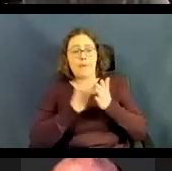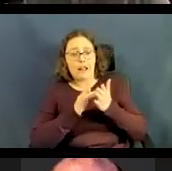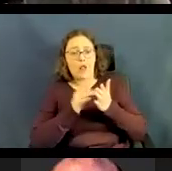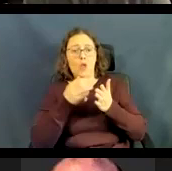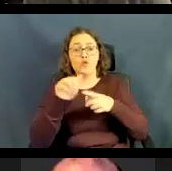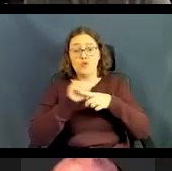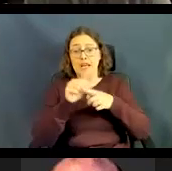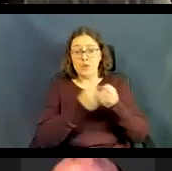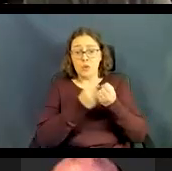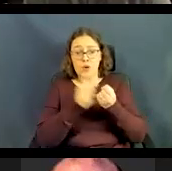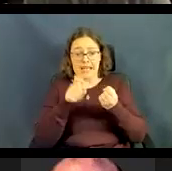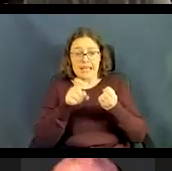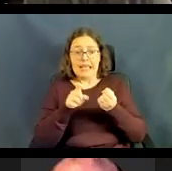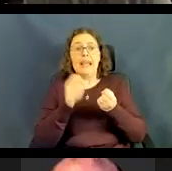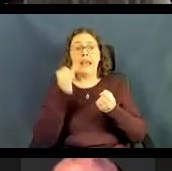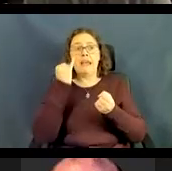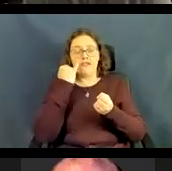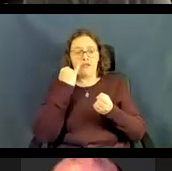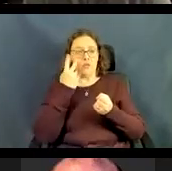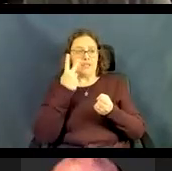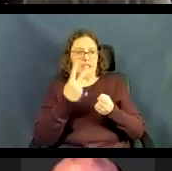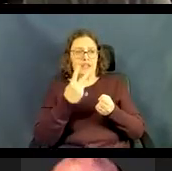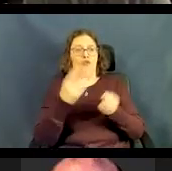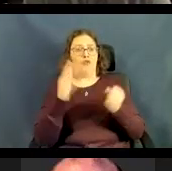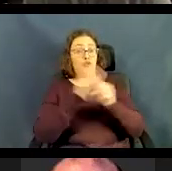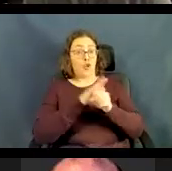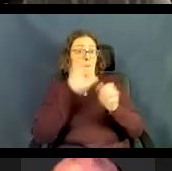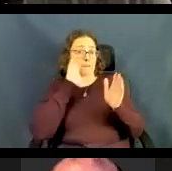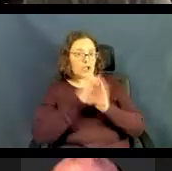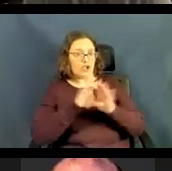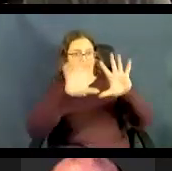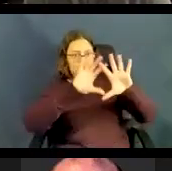If you change something and you don't like your change, just use the undo button at the top of the page.